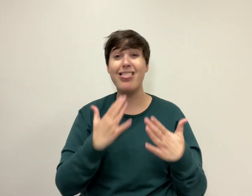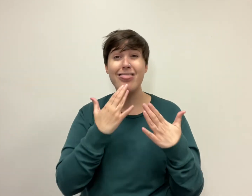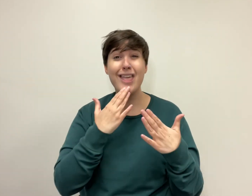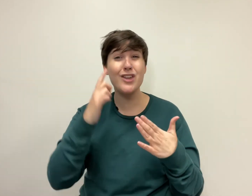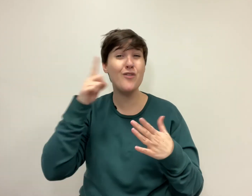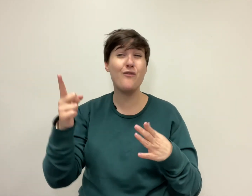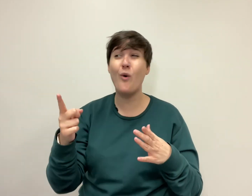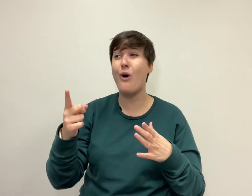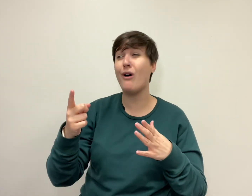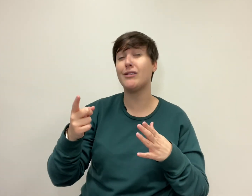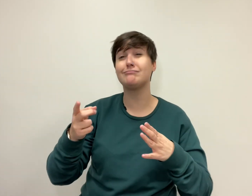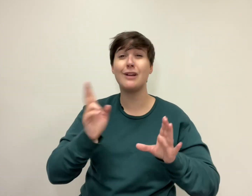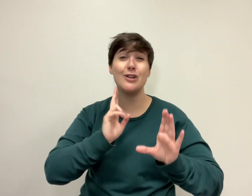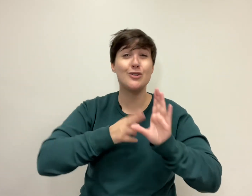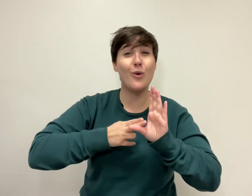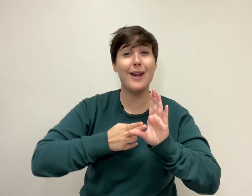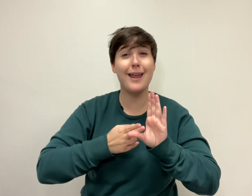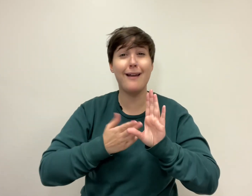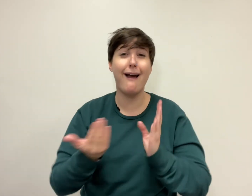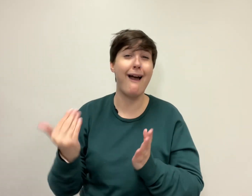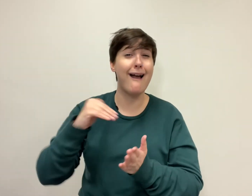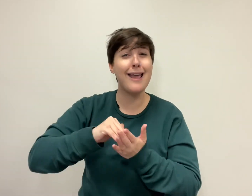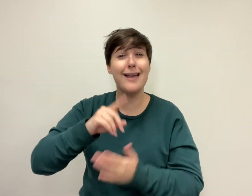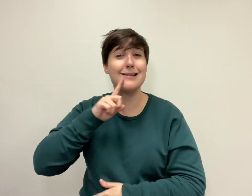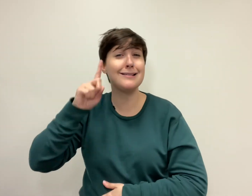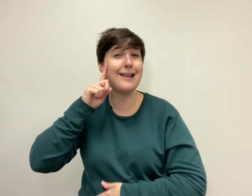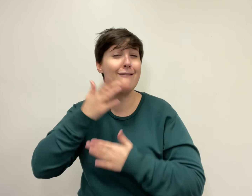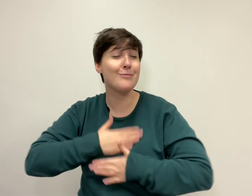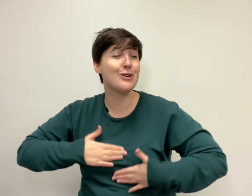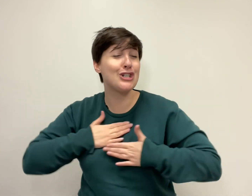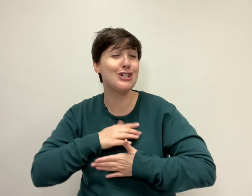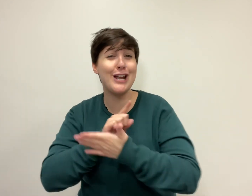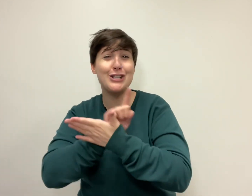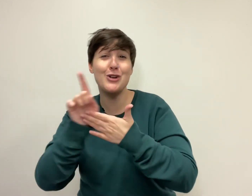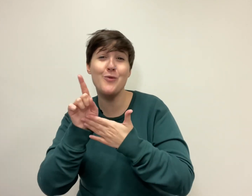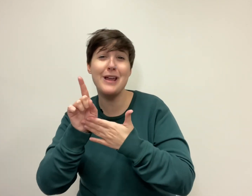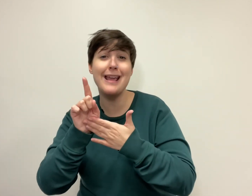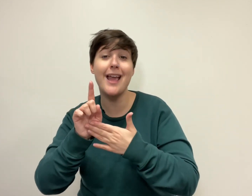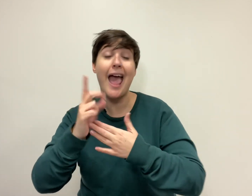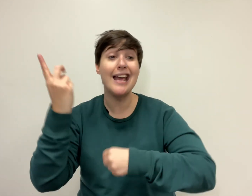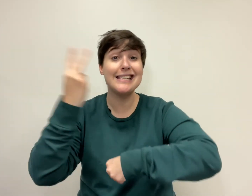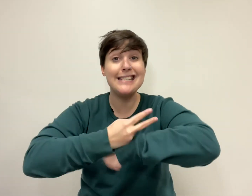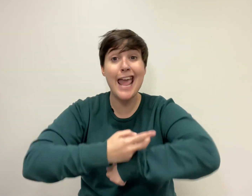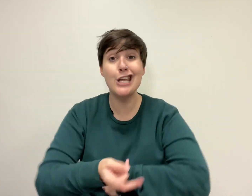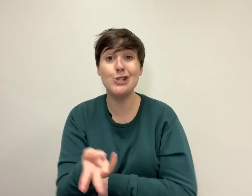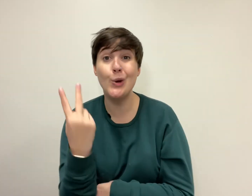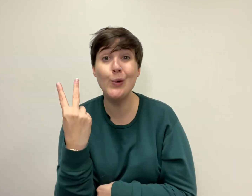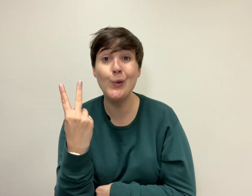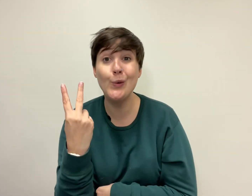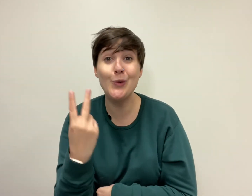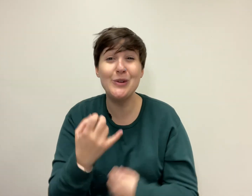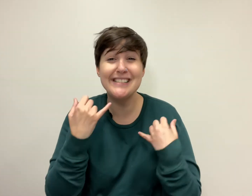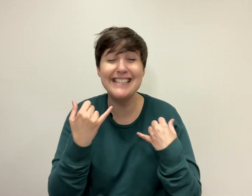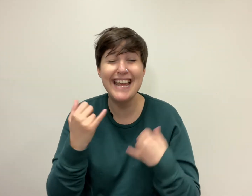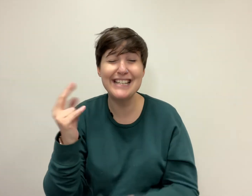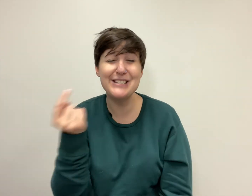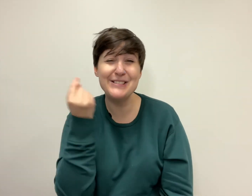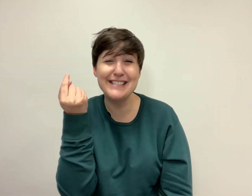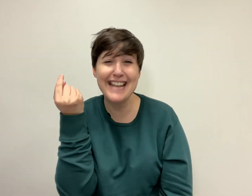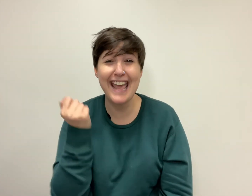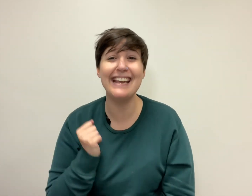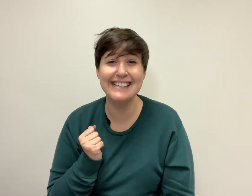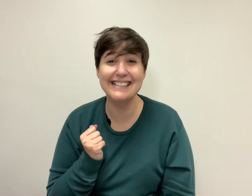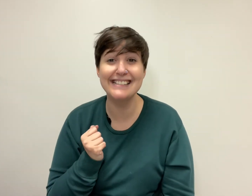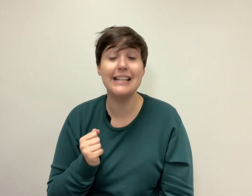Okay, thank you for, you know, coming again for Deaf Appreciation Week. Today is Tuesday: day 2.